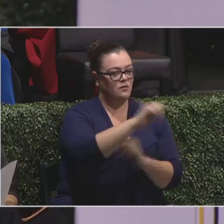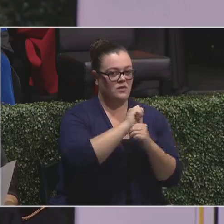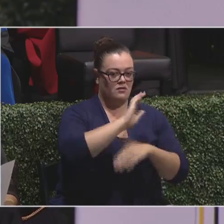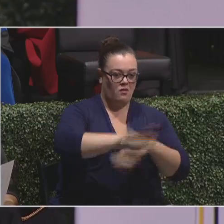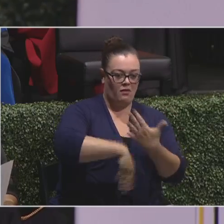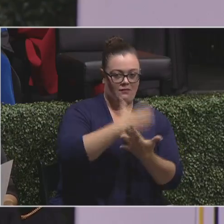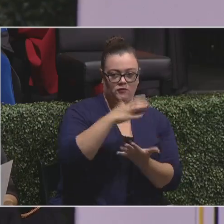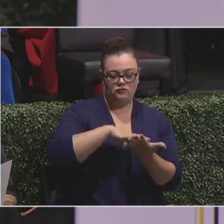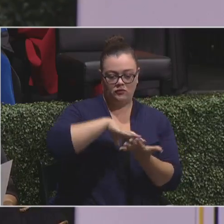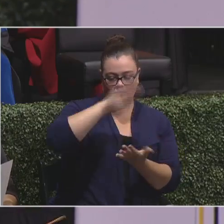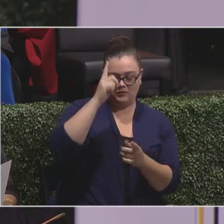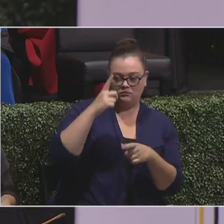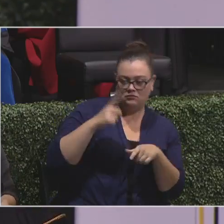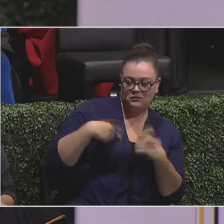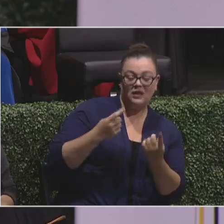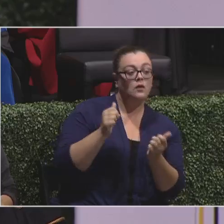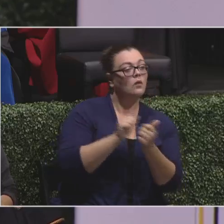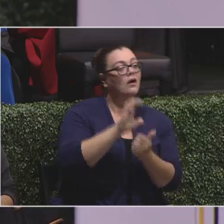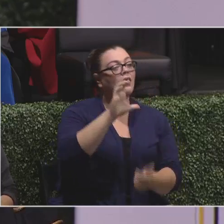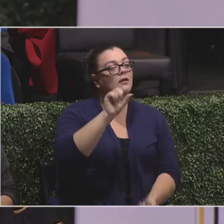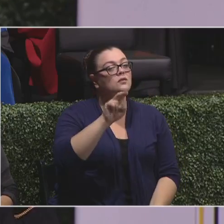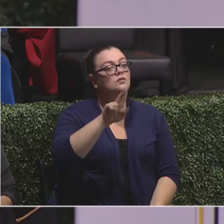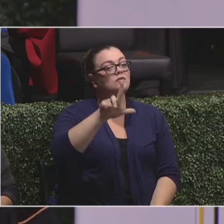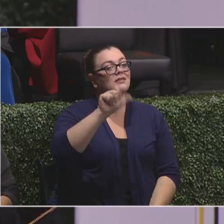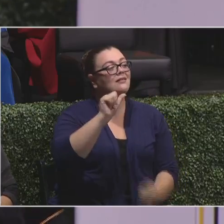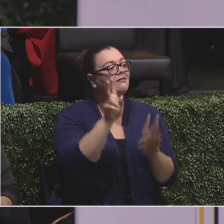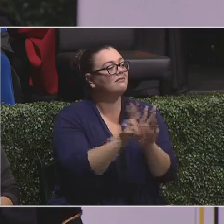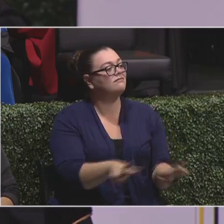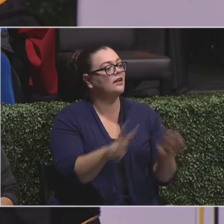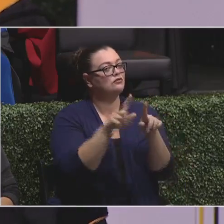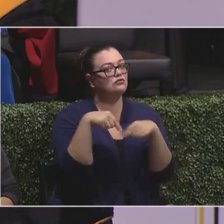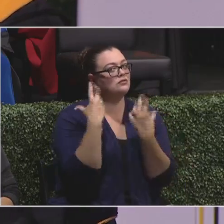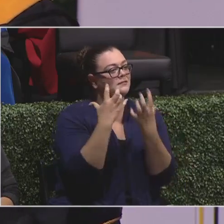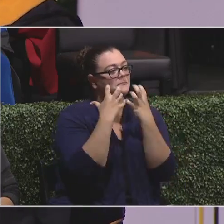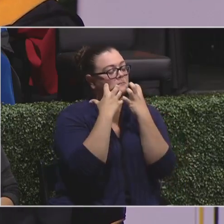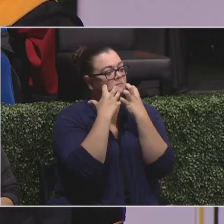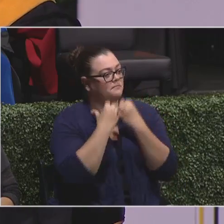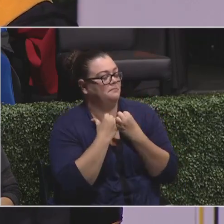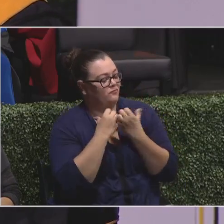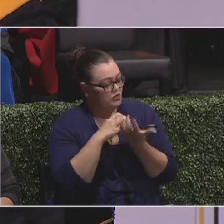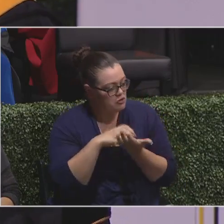ALONG WITH THESE GRADUATES, ALL ARE HEADED TO COMMUNITIES THAT YOU WILL